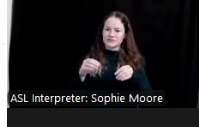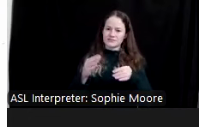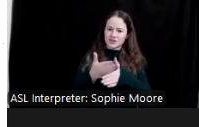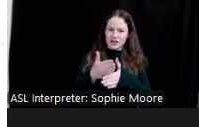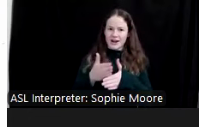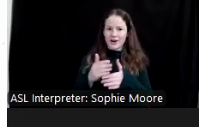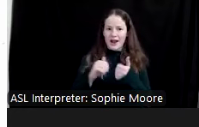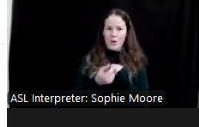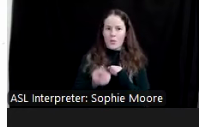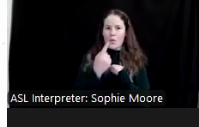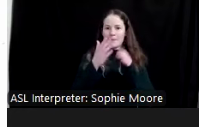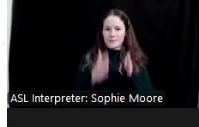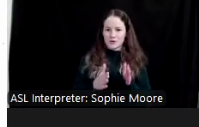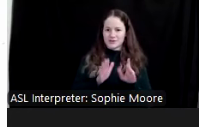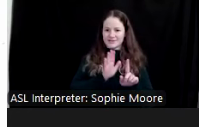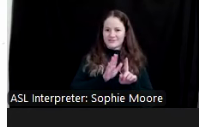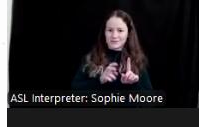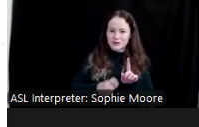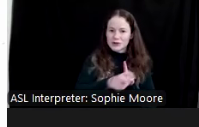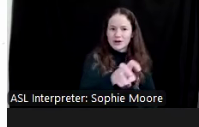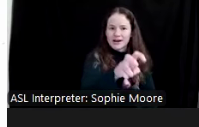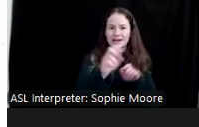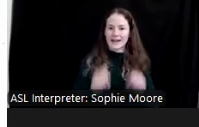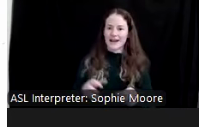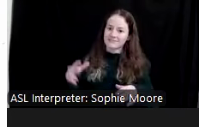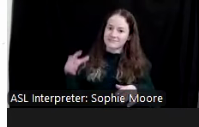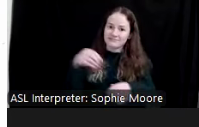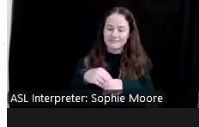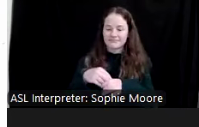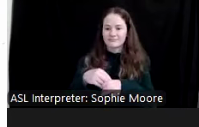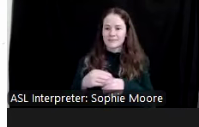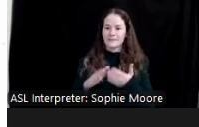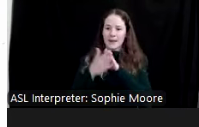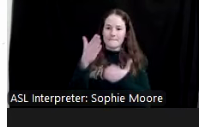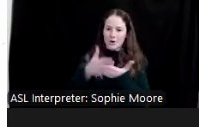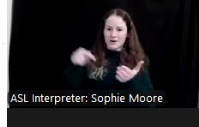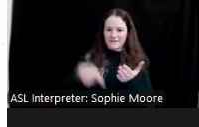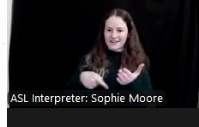to try to get more movement to all people. It when I was 18 and a freshman here at UK, they needed volunteers at